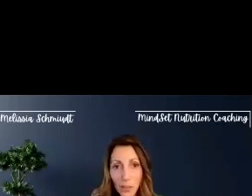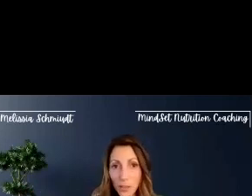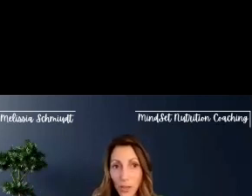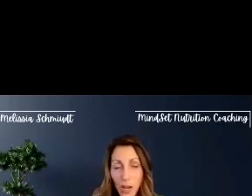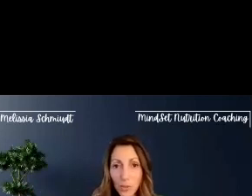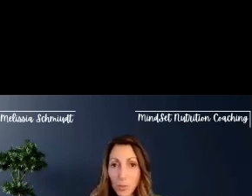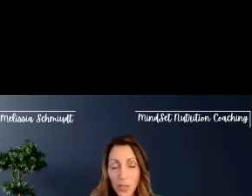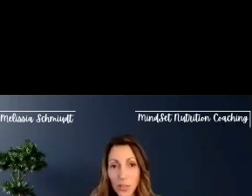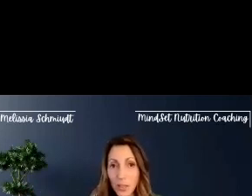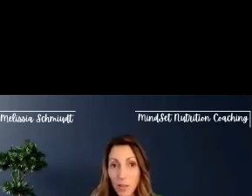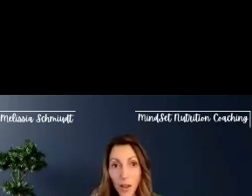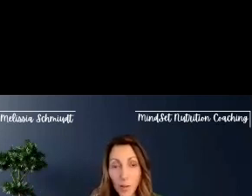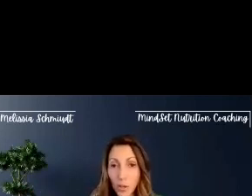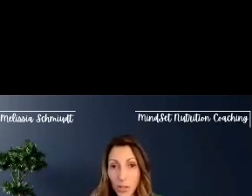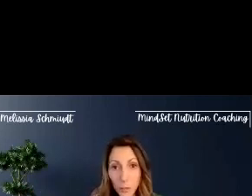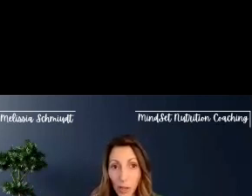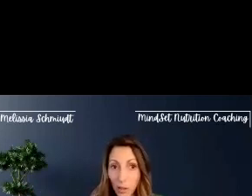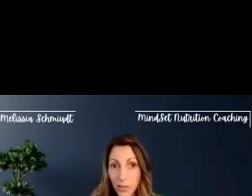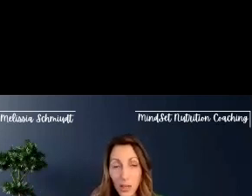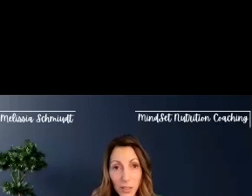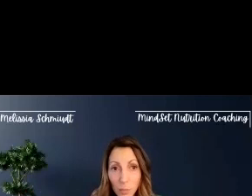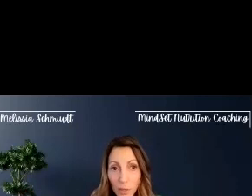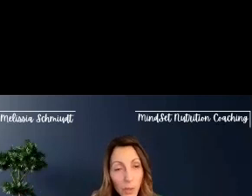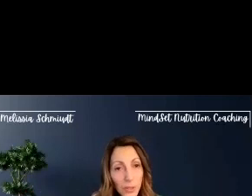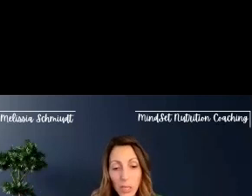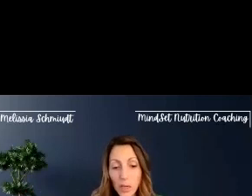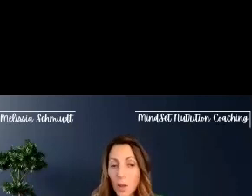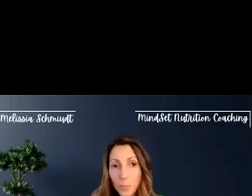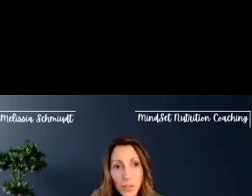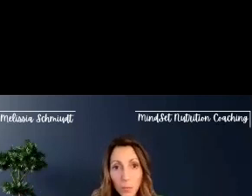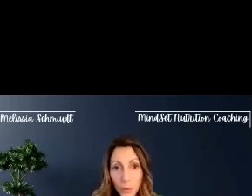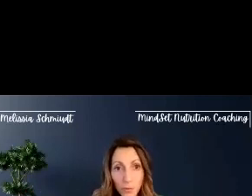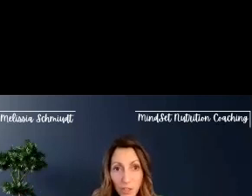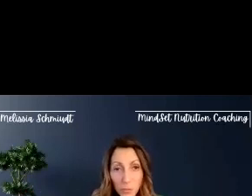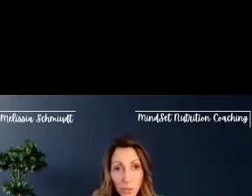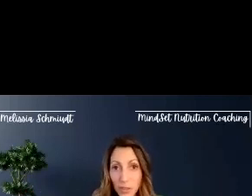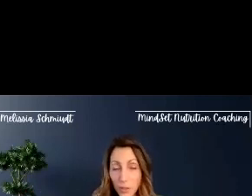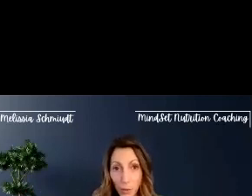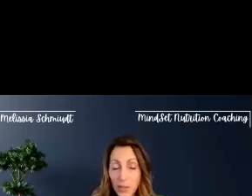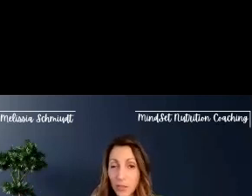Oatmeal is a great option because it's got fiber as well. It's got a little bit of protein. Some fruit and vegetable is great.